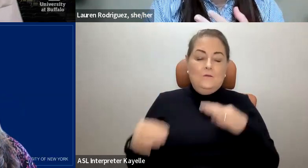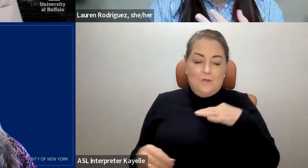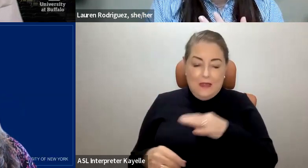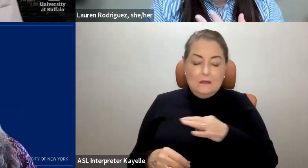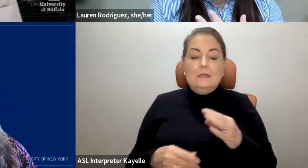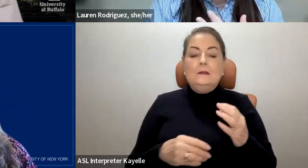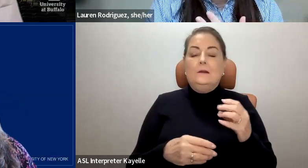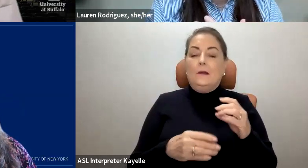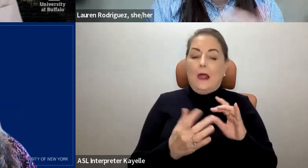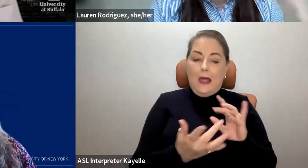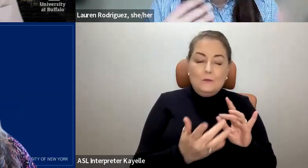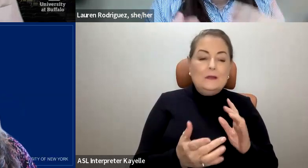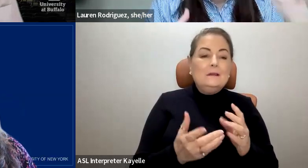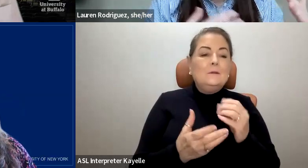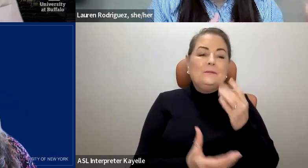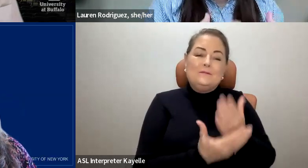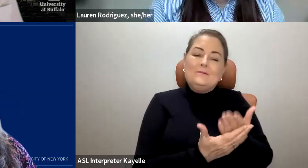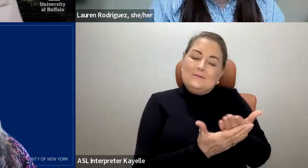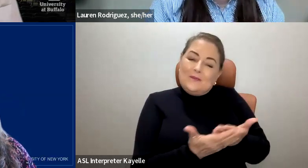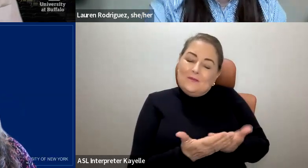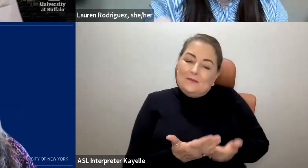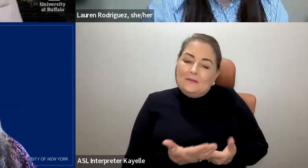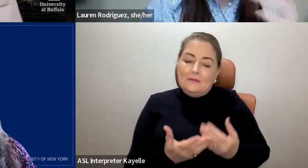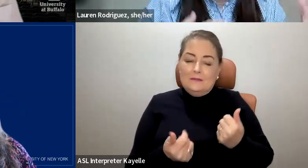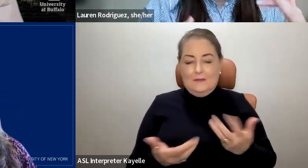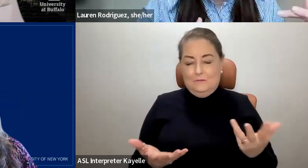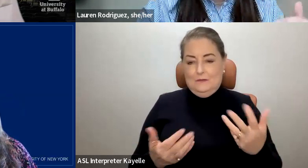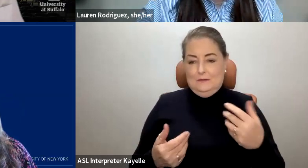any types of meetings to really maintain that peace about